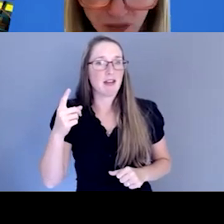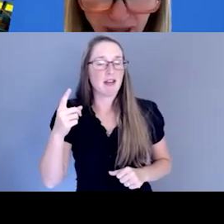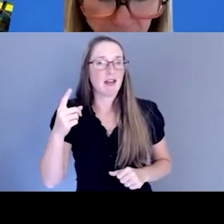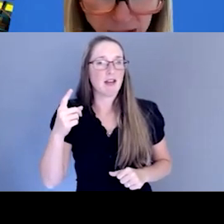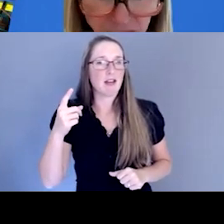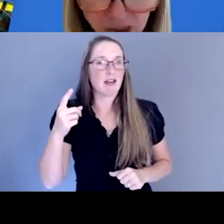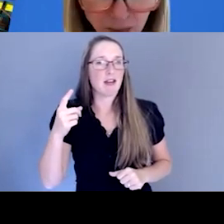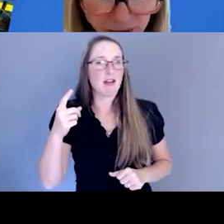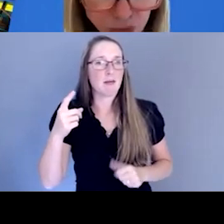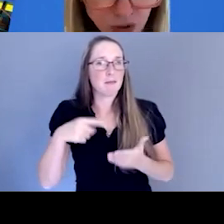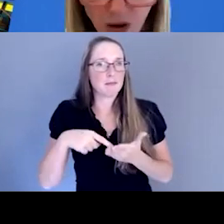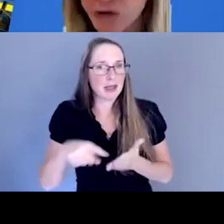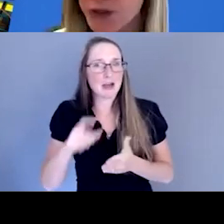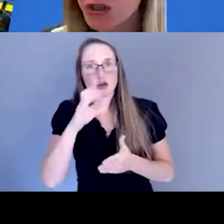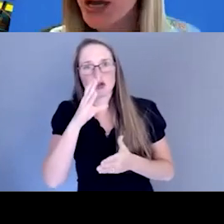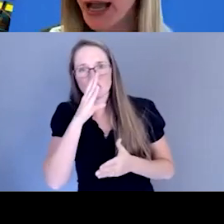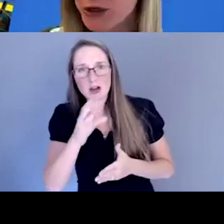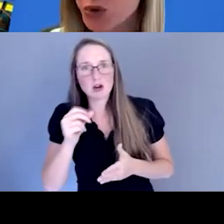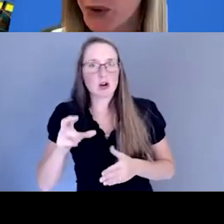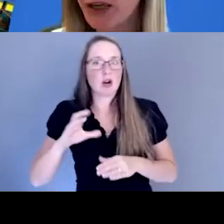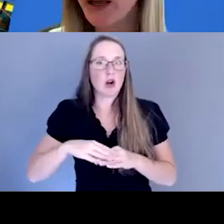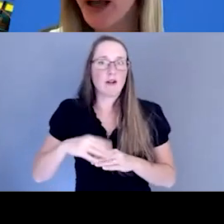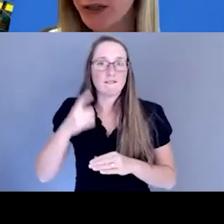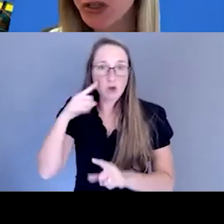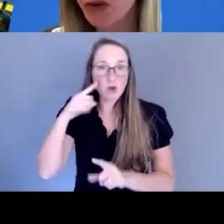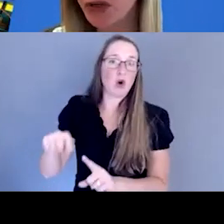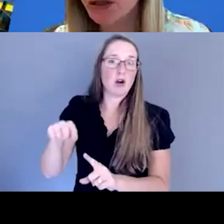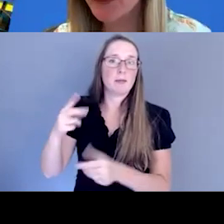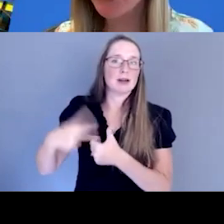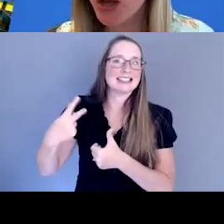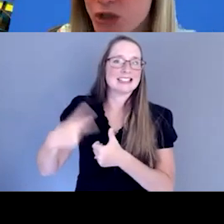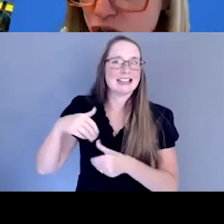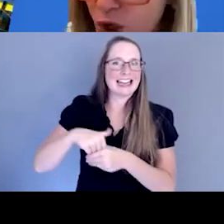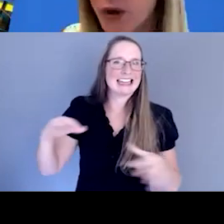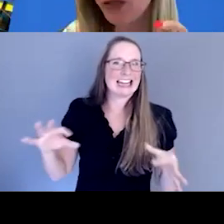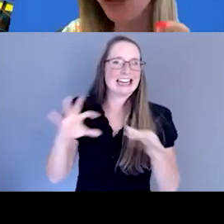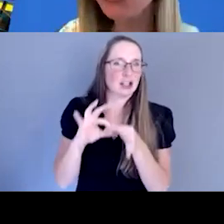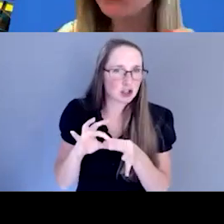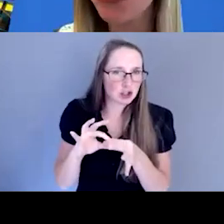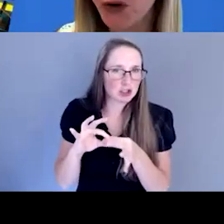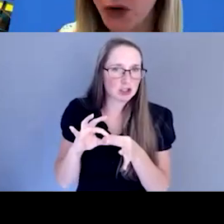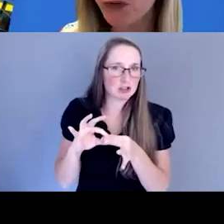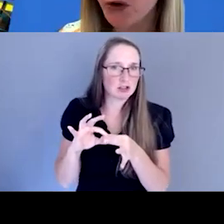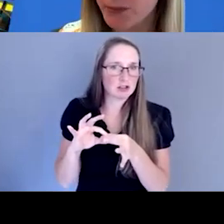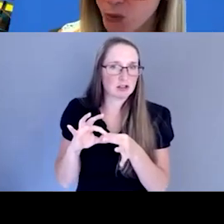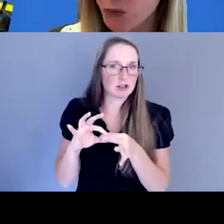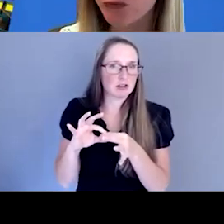with NSF-sponsored conference and training activities. So this is very important